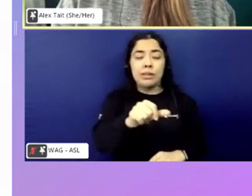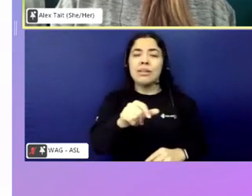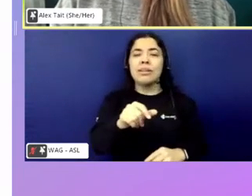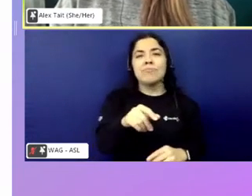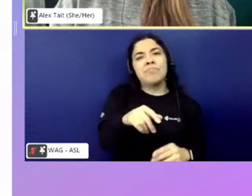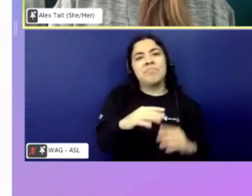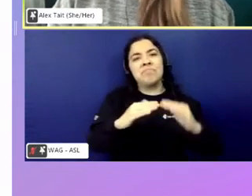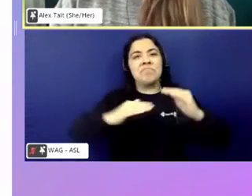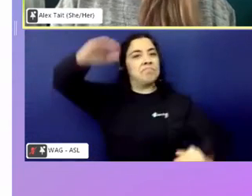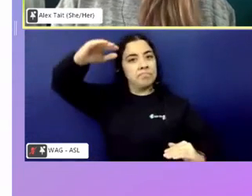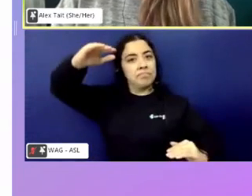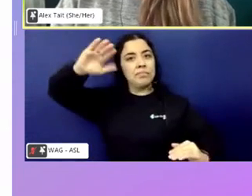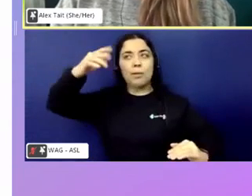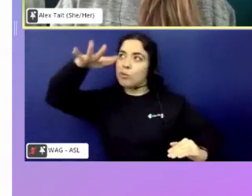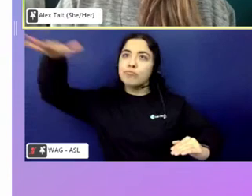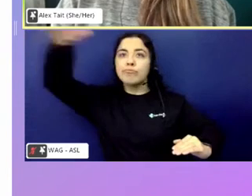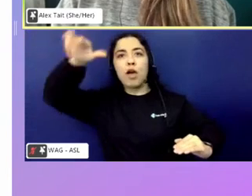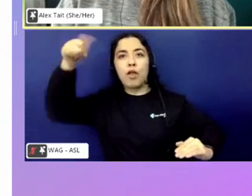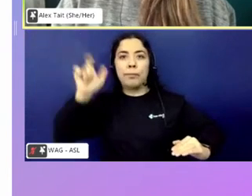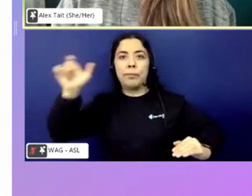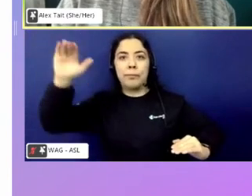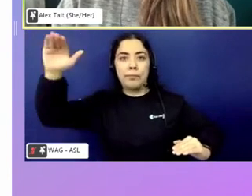seeing aging his disability as less valued in